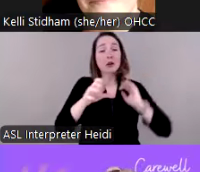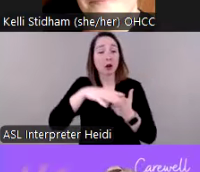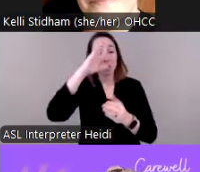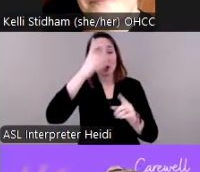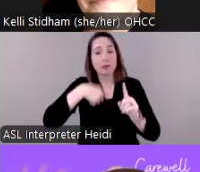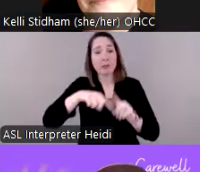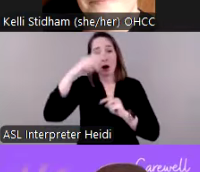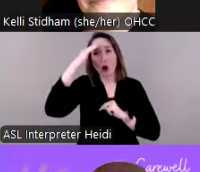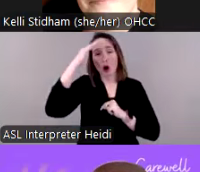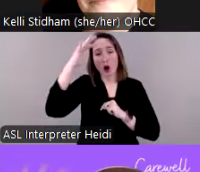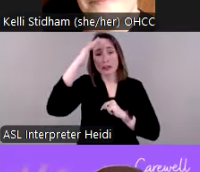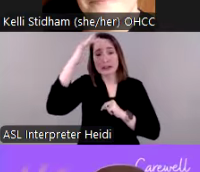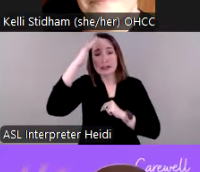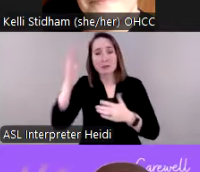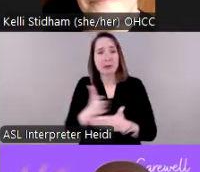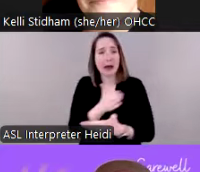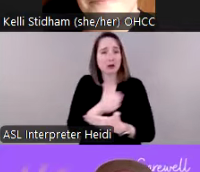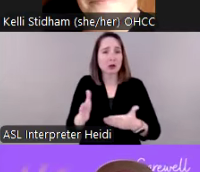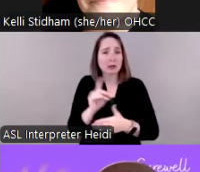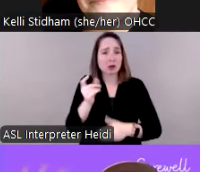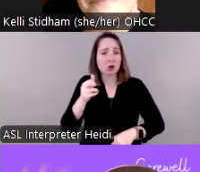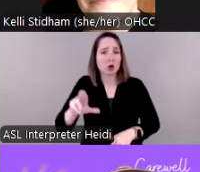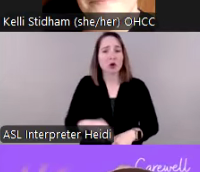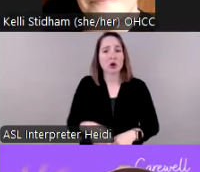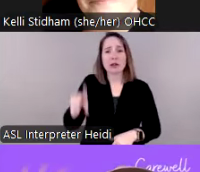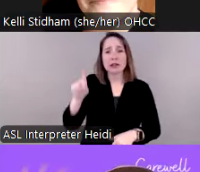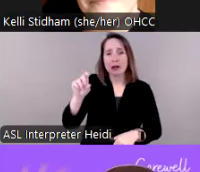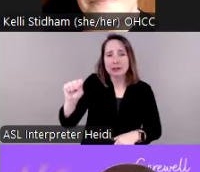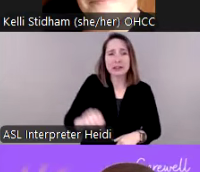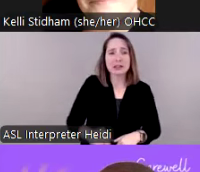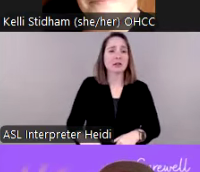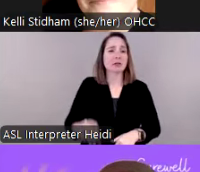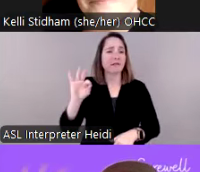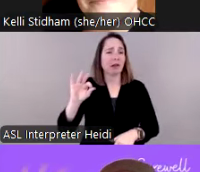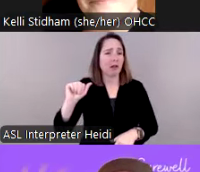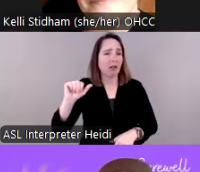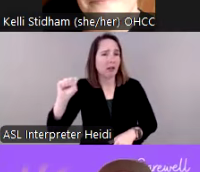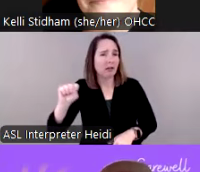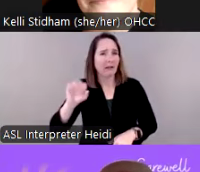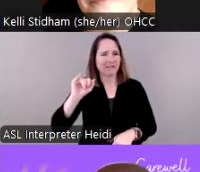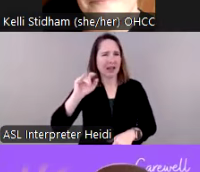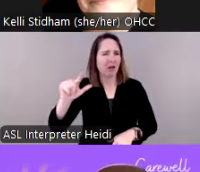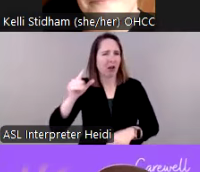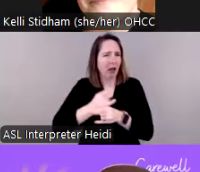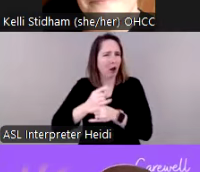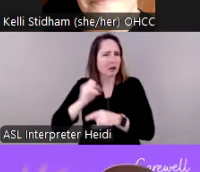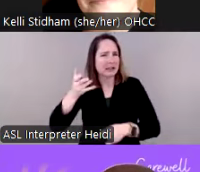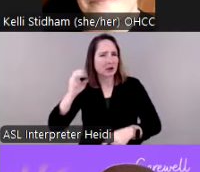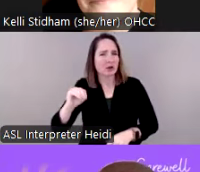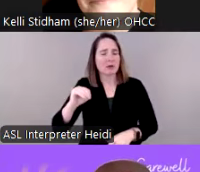spectrum disorder, down syndrome, fetal alcohol syndrome, traumatic brain